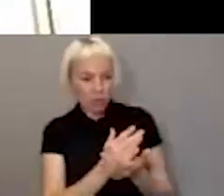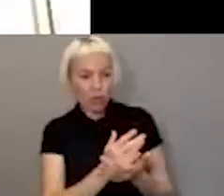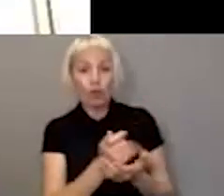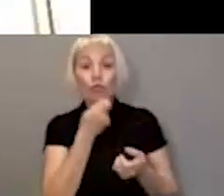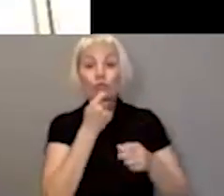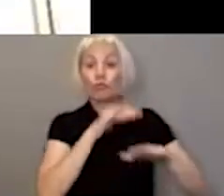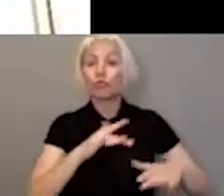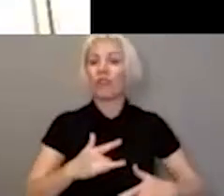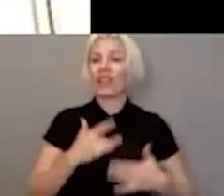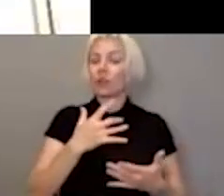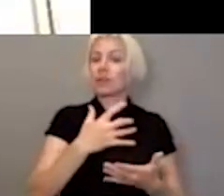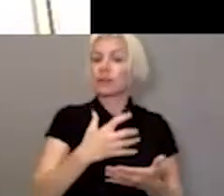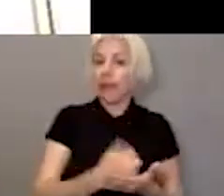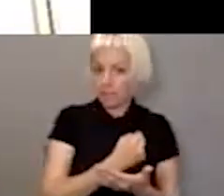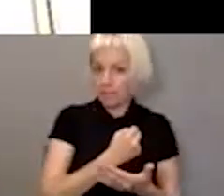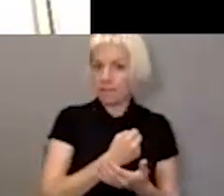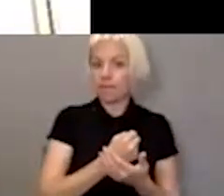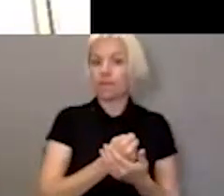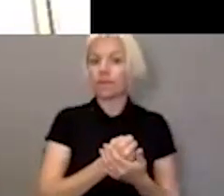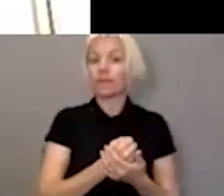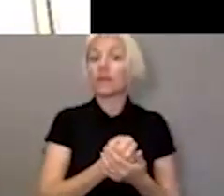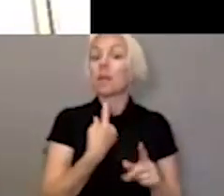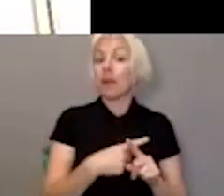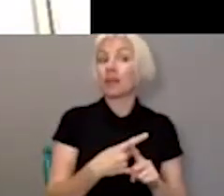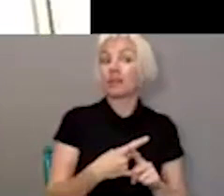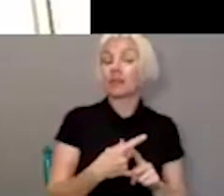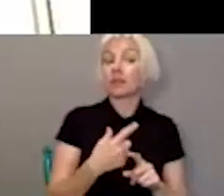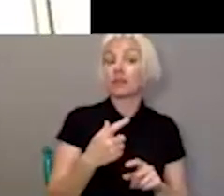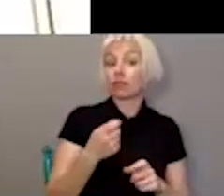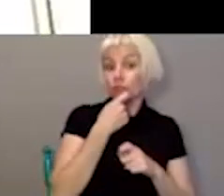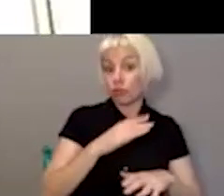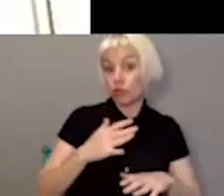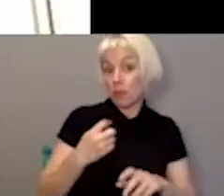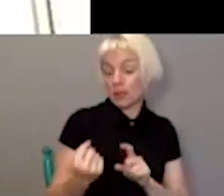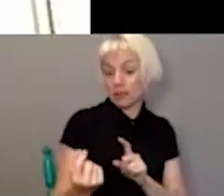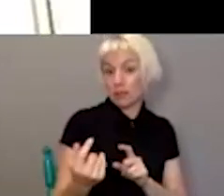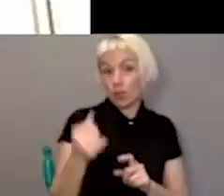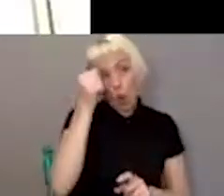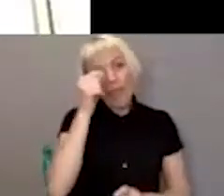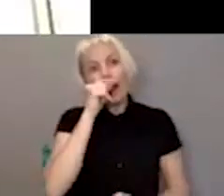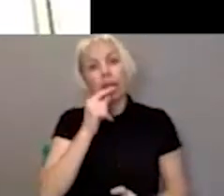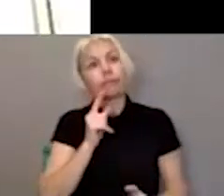to you when anything is happening. I mean, for my son, where...for me, I think... You